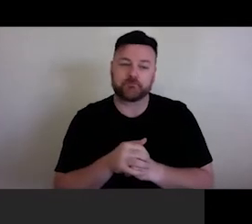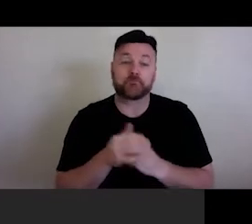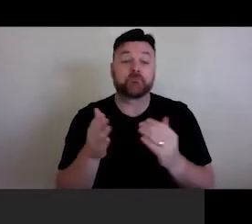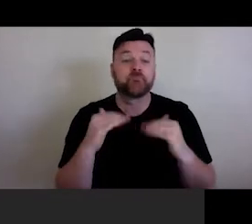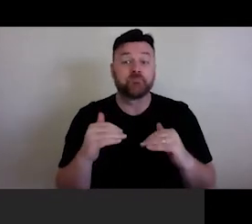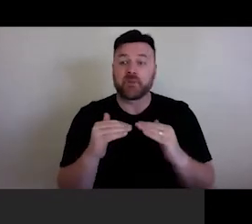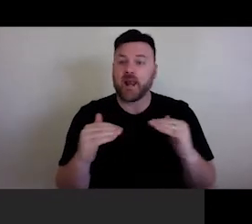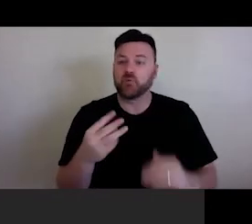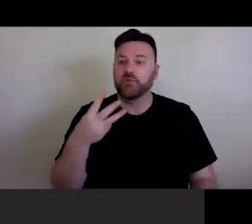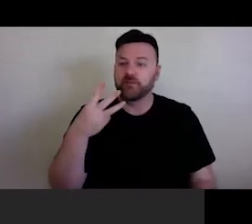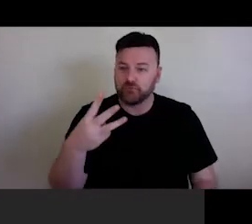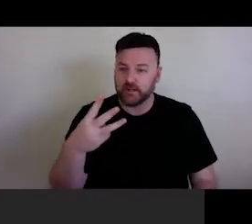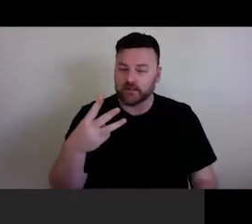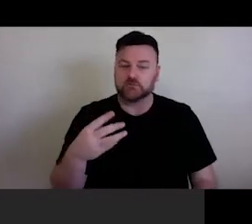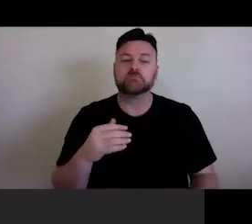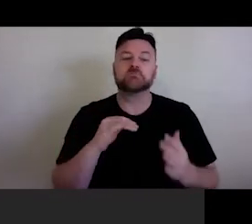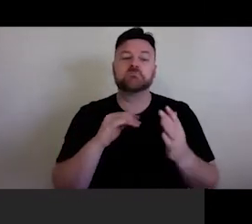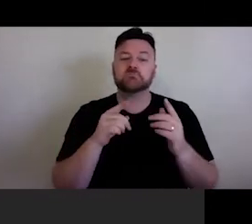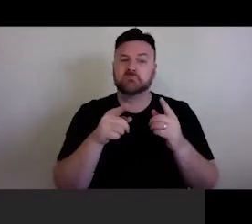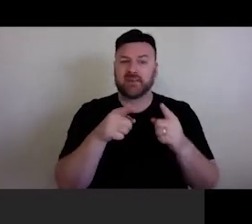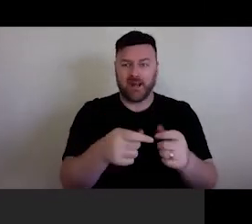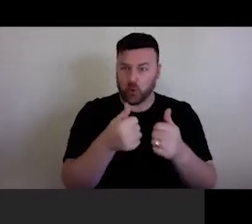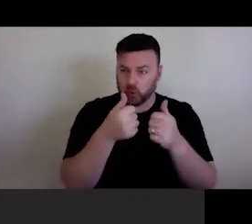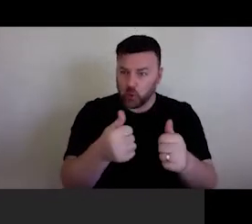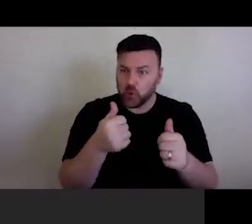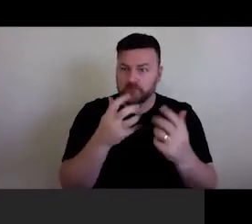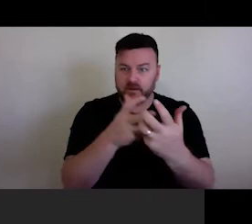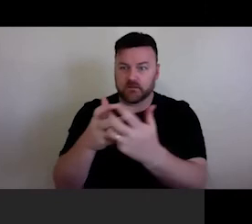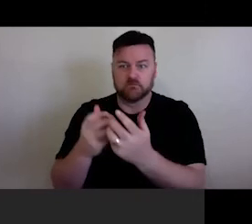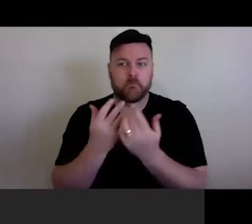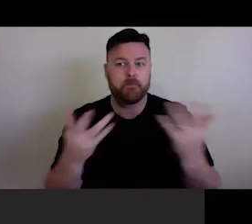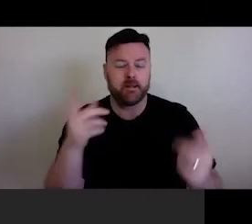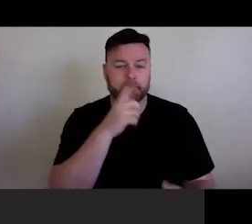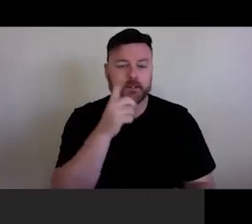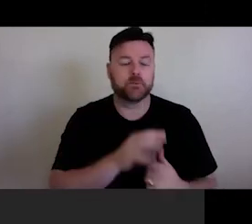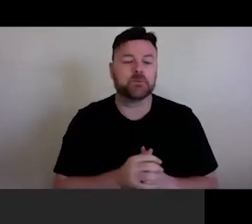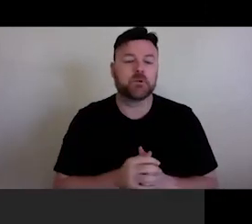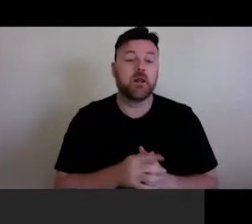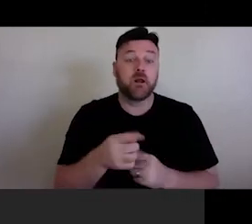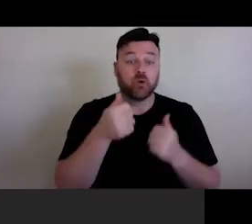Now, think this is a great solution for a lot of people as well because this - this is a way that you can use a piece of software called